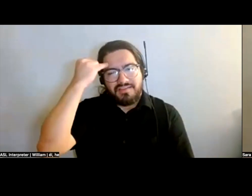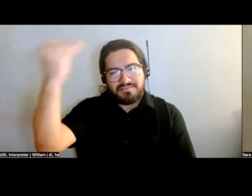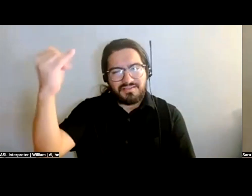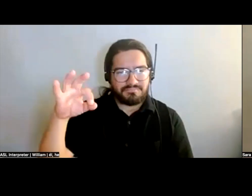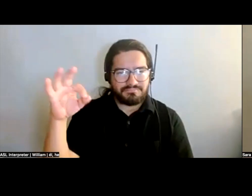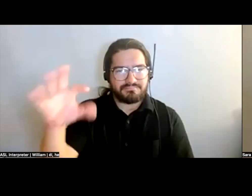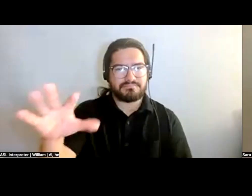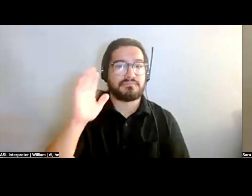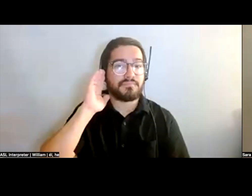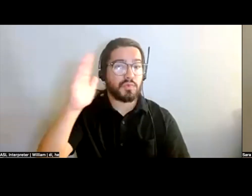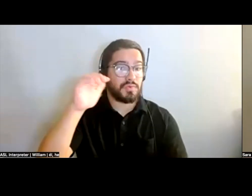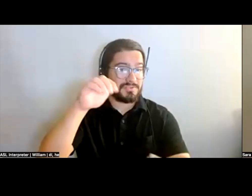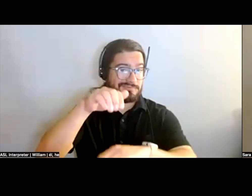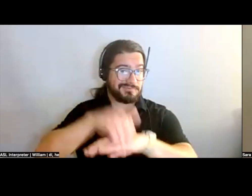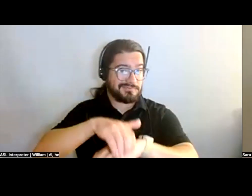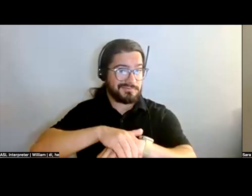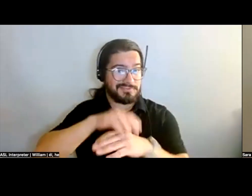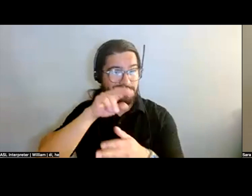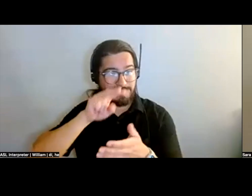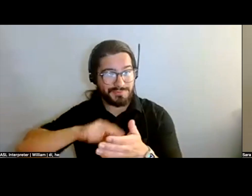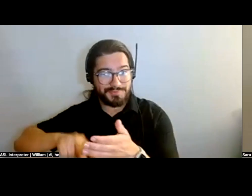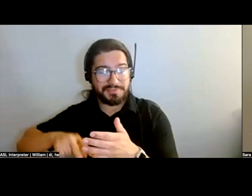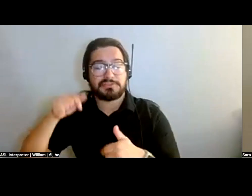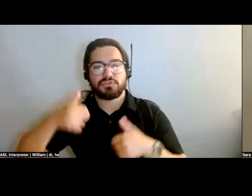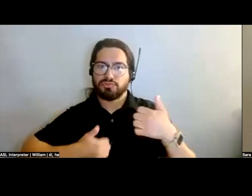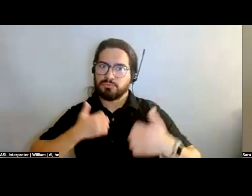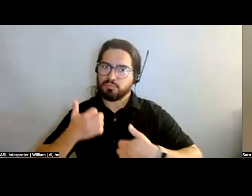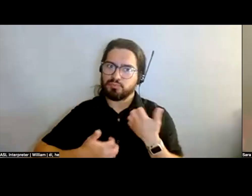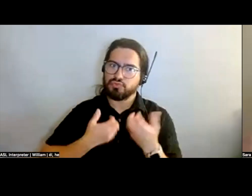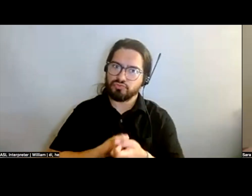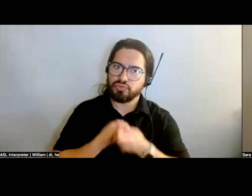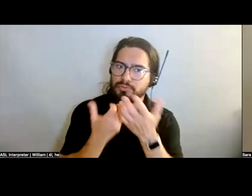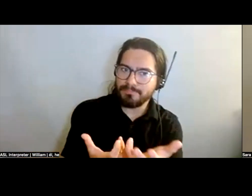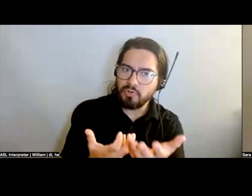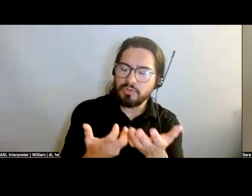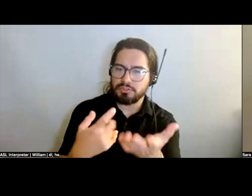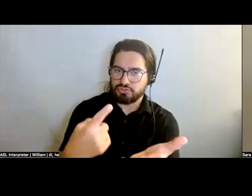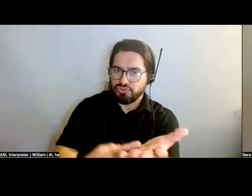I selected…um, these are very emotional points that talk about my…the experience